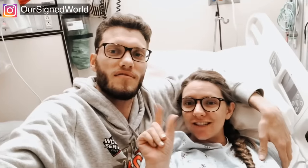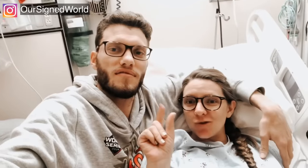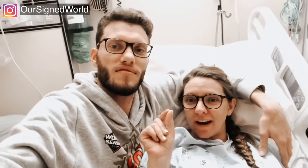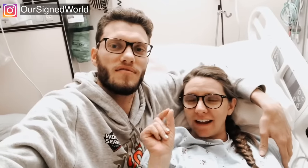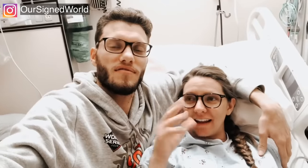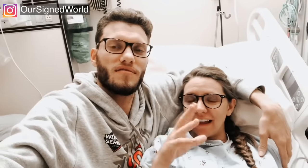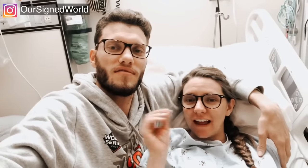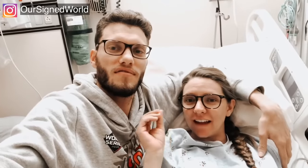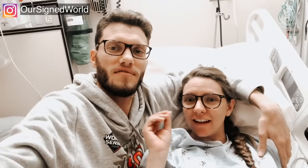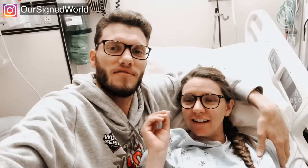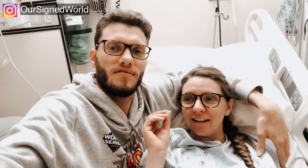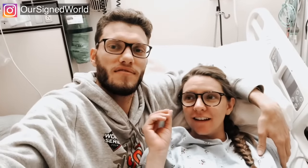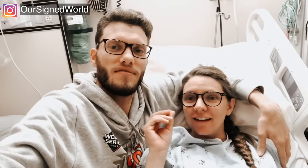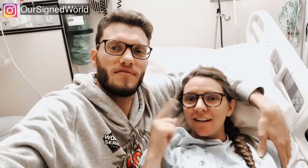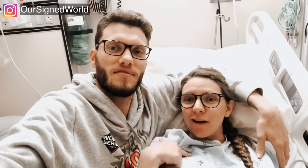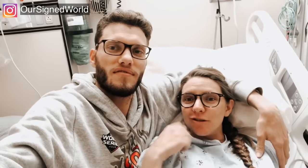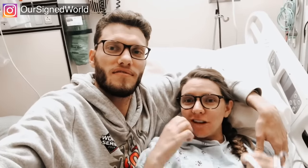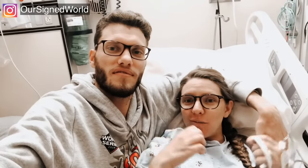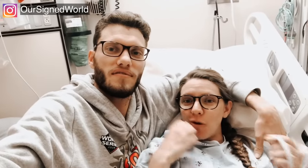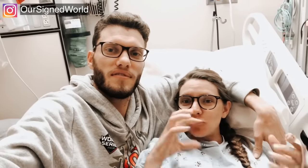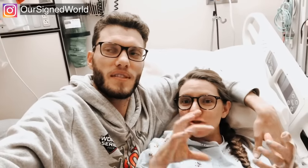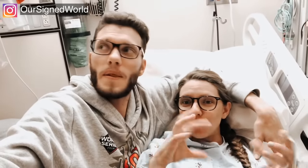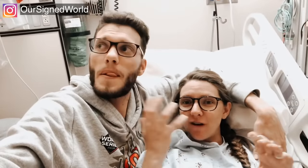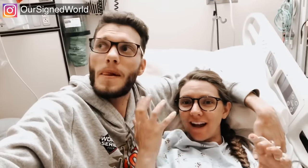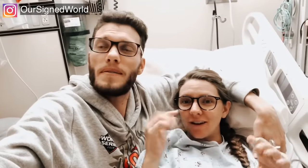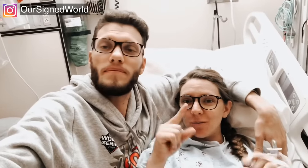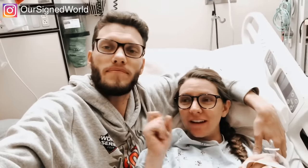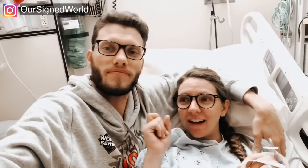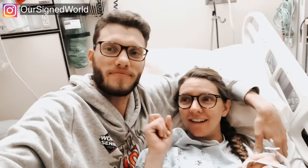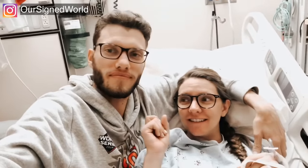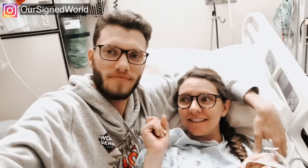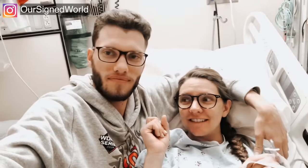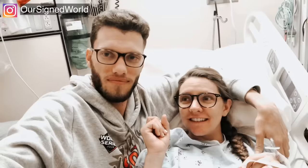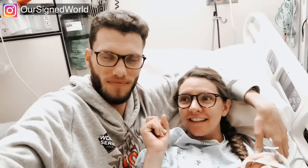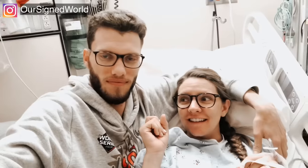6:20pm and I was an emotional wreck because